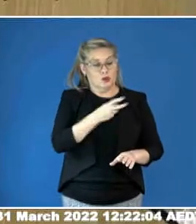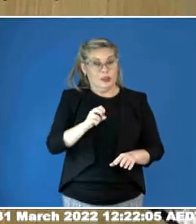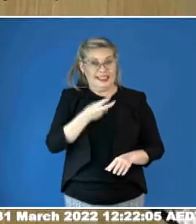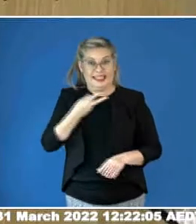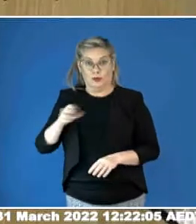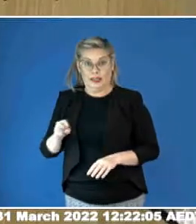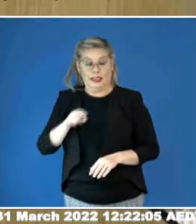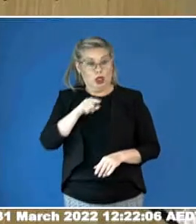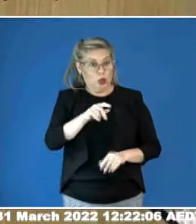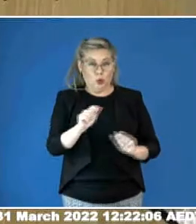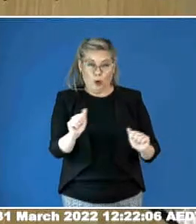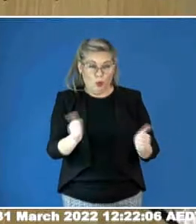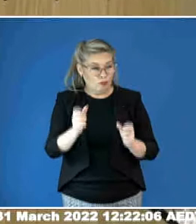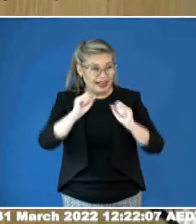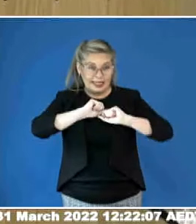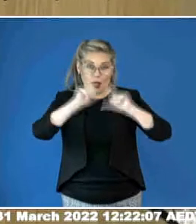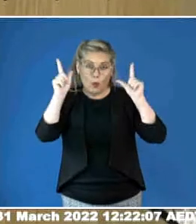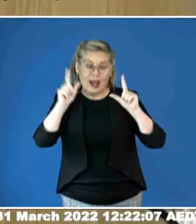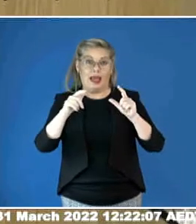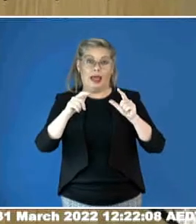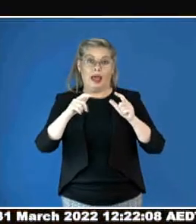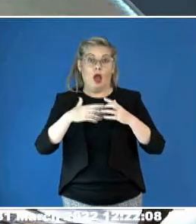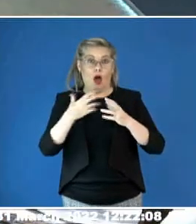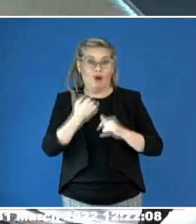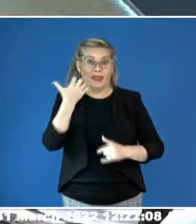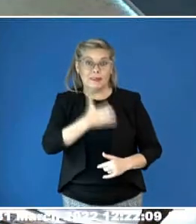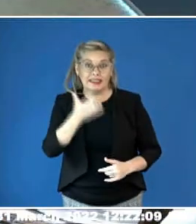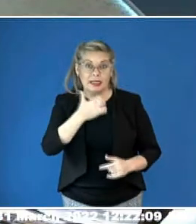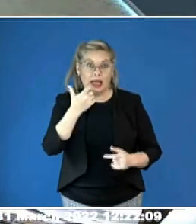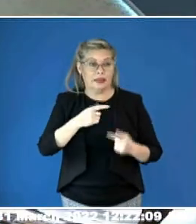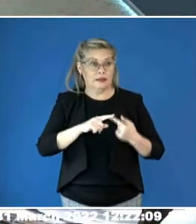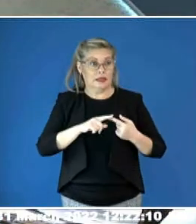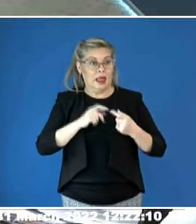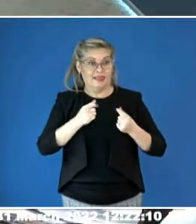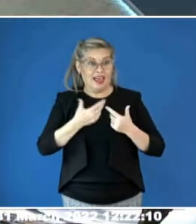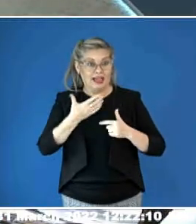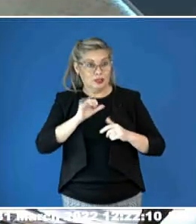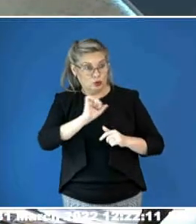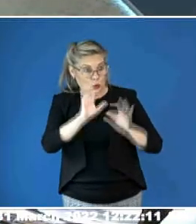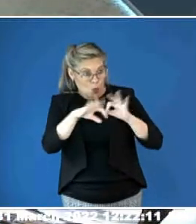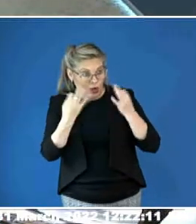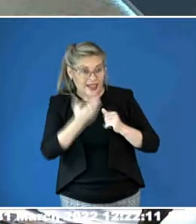aware of a number of the defects in the procedures that Anglicare had adopted in